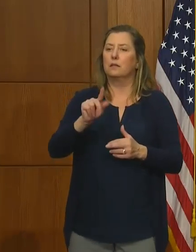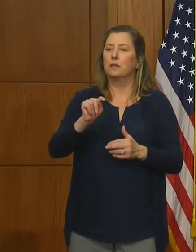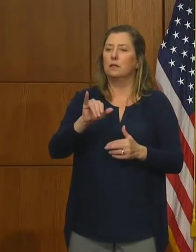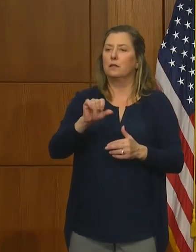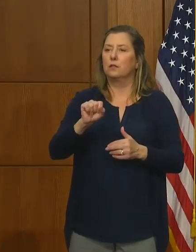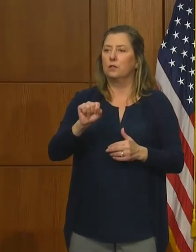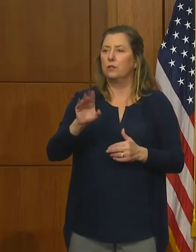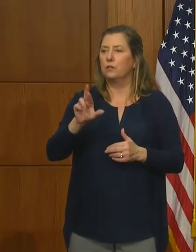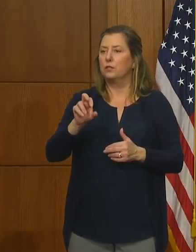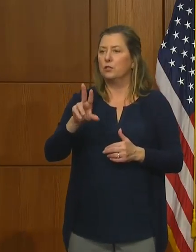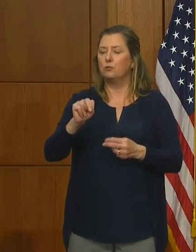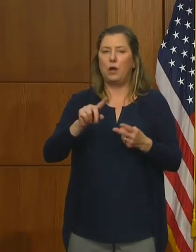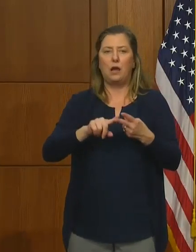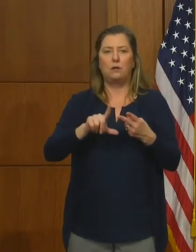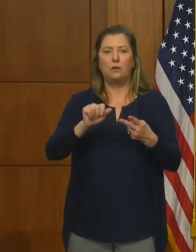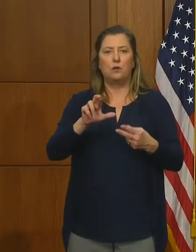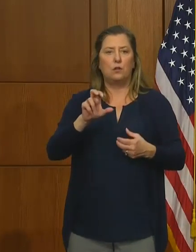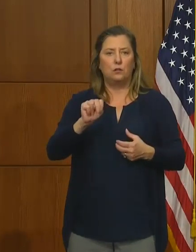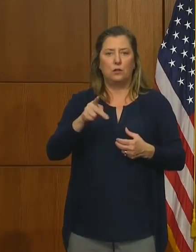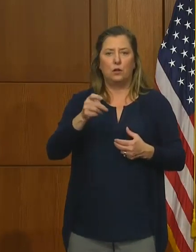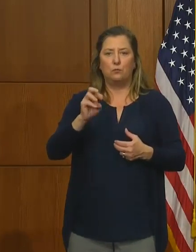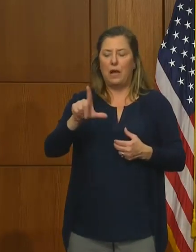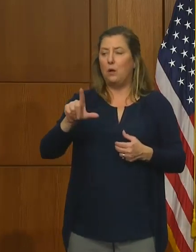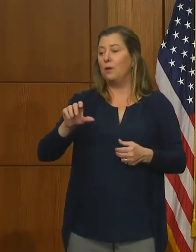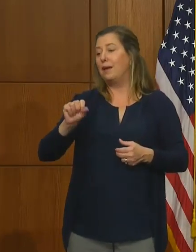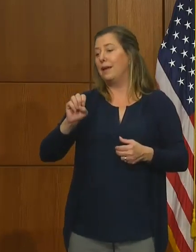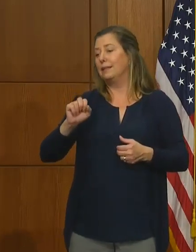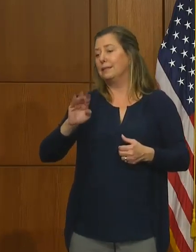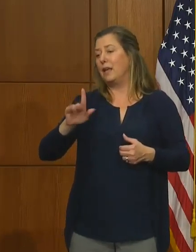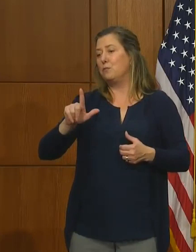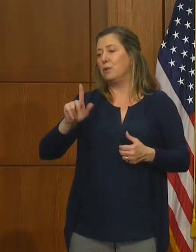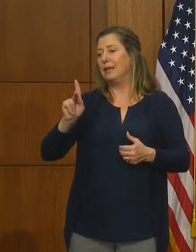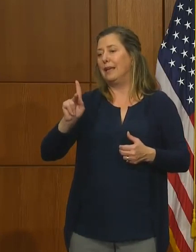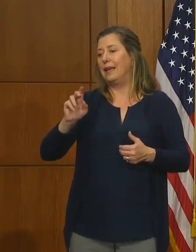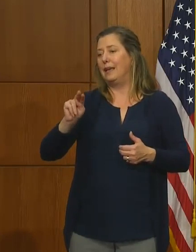LEADERSHIP TEAM- THERE IS-